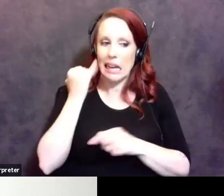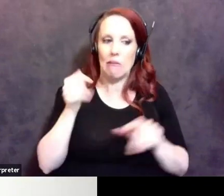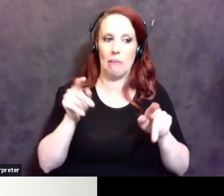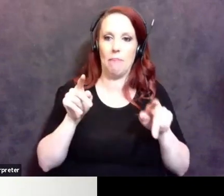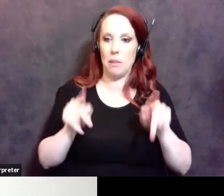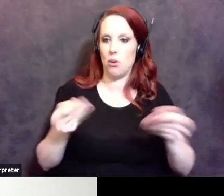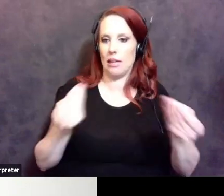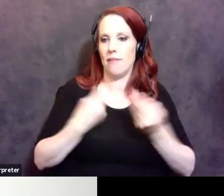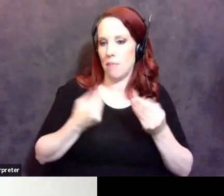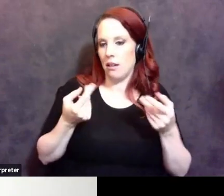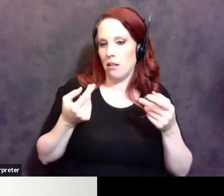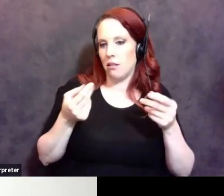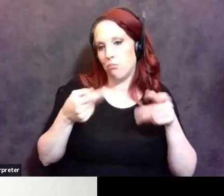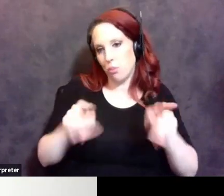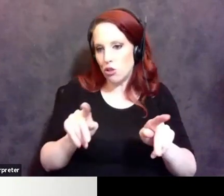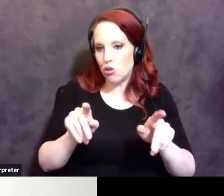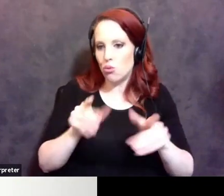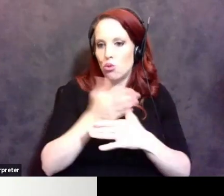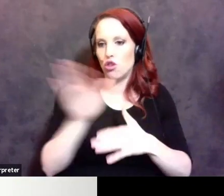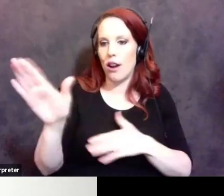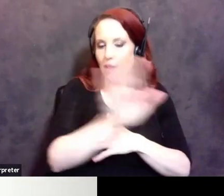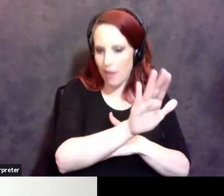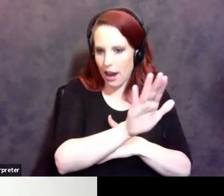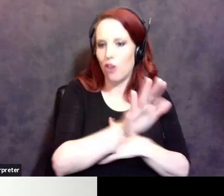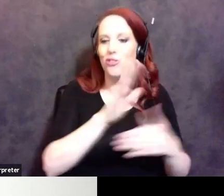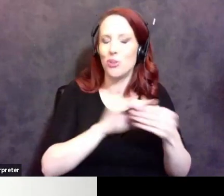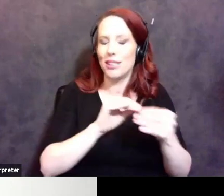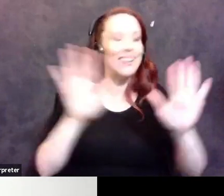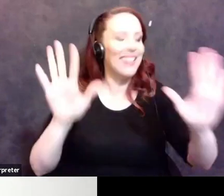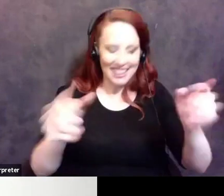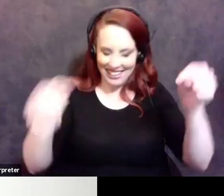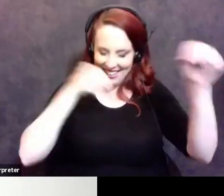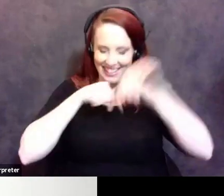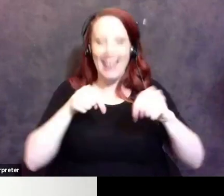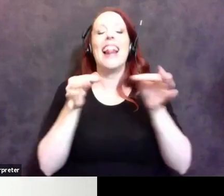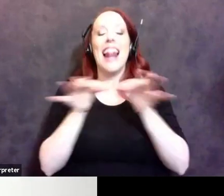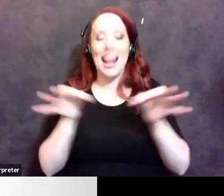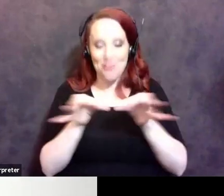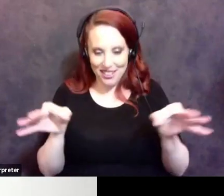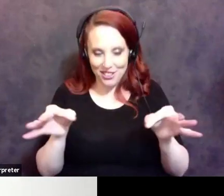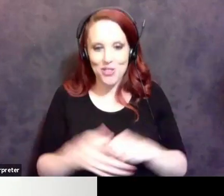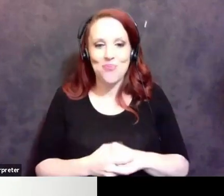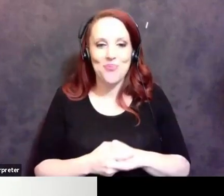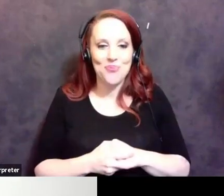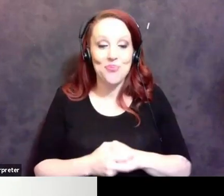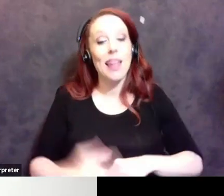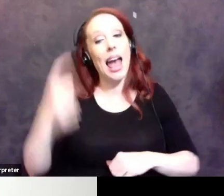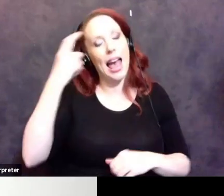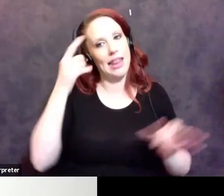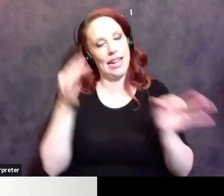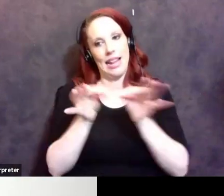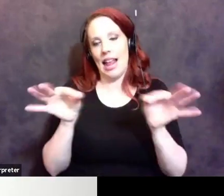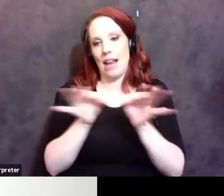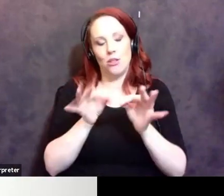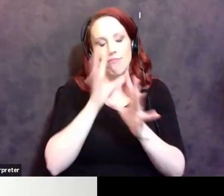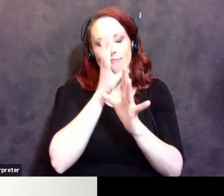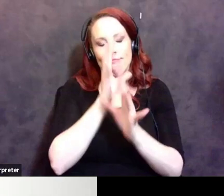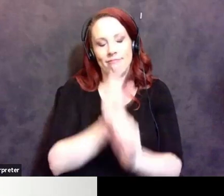but, yeah, back to language. I think language is so fascinating and this is part of why